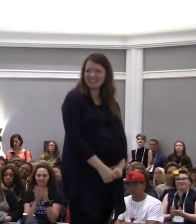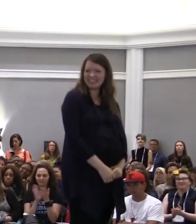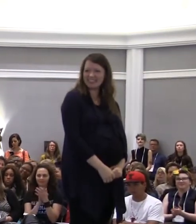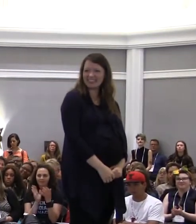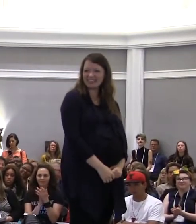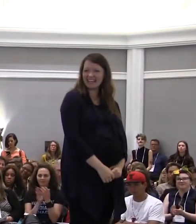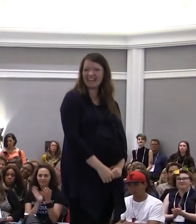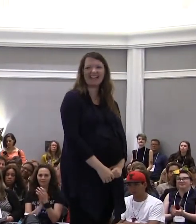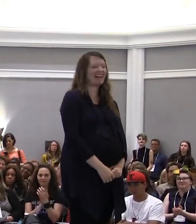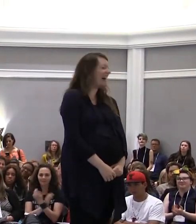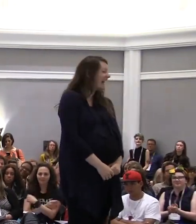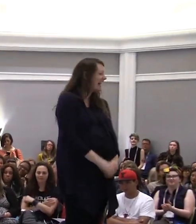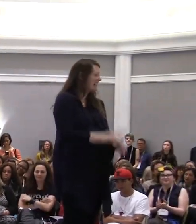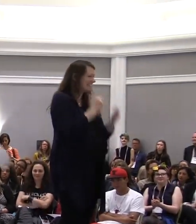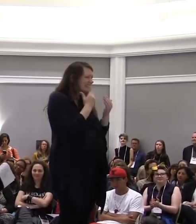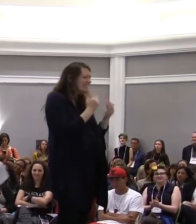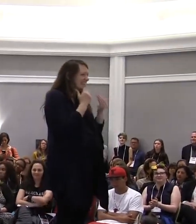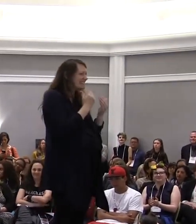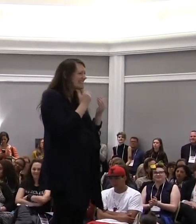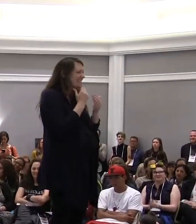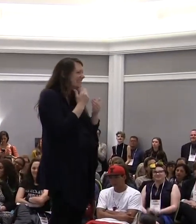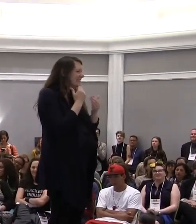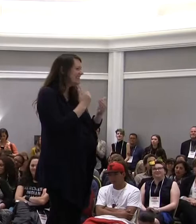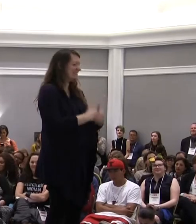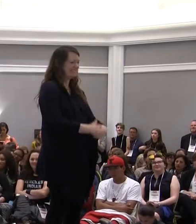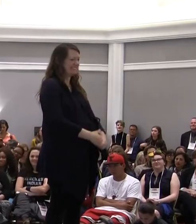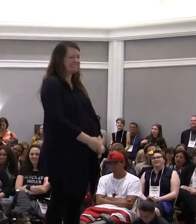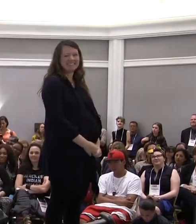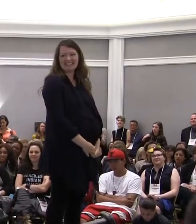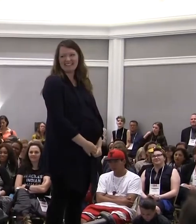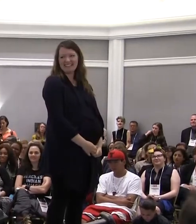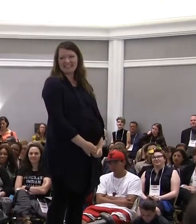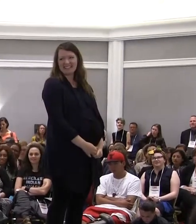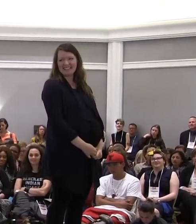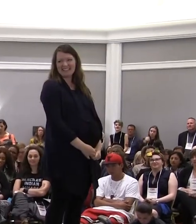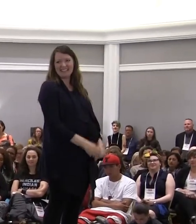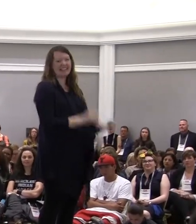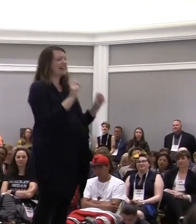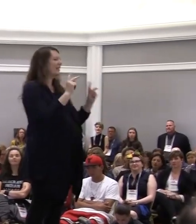Thank you, thank you, thank you. OK, dear wonderful people.